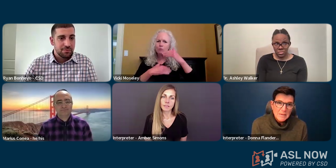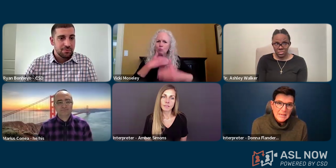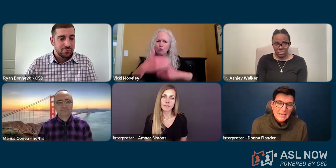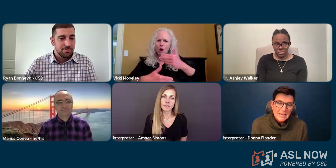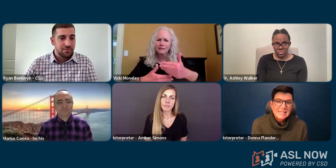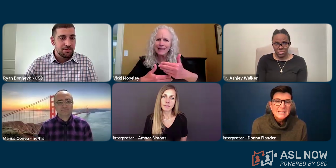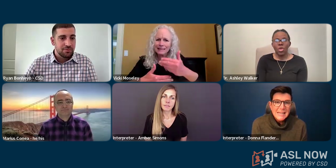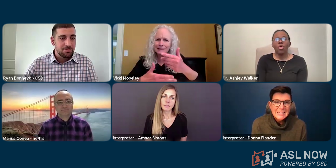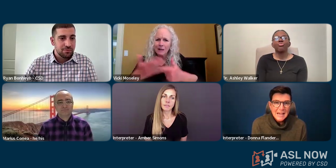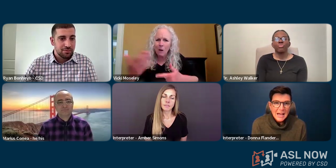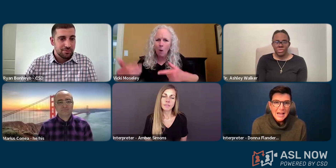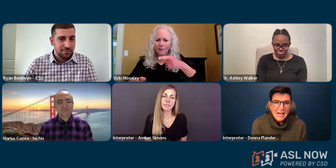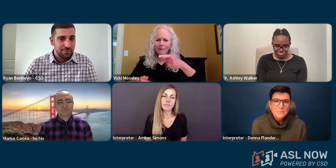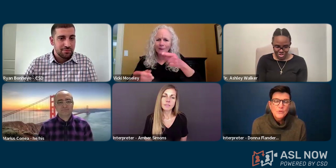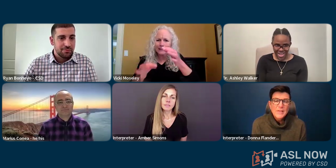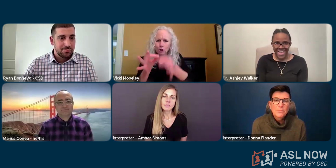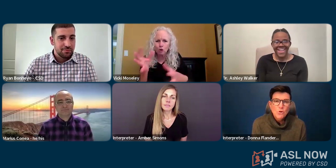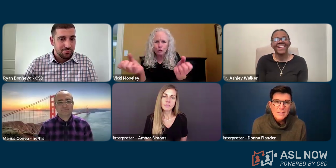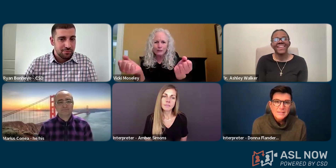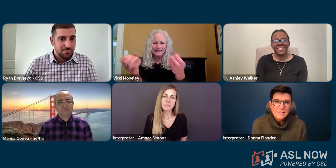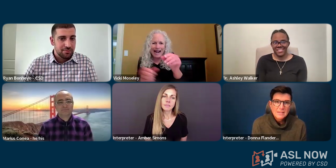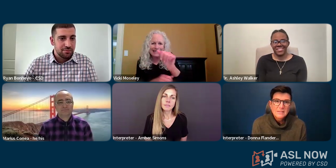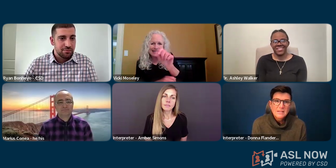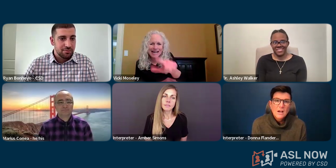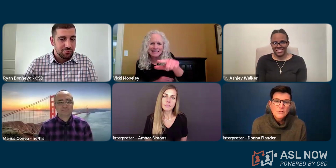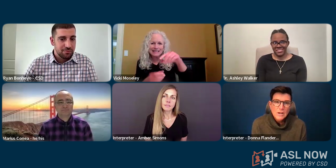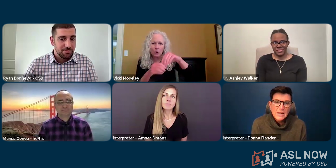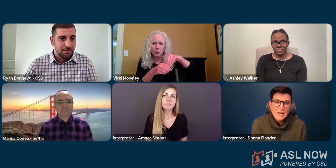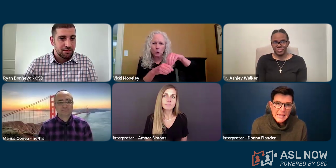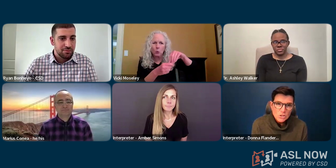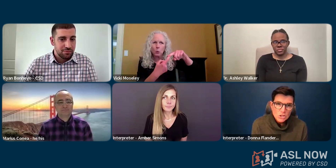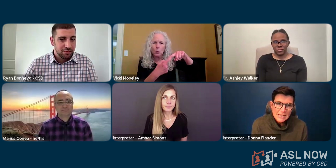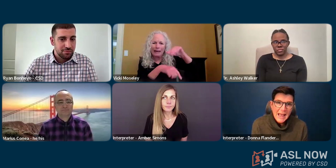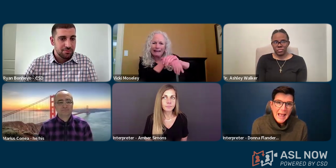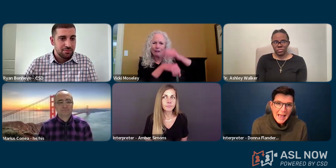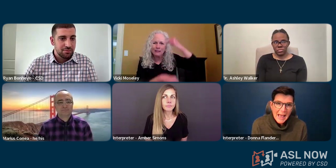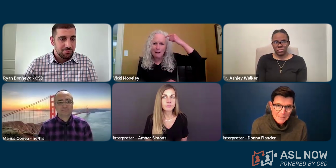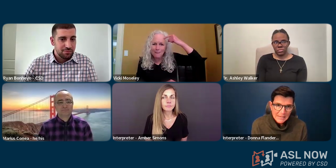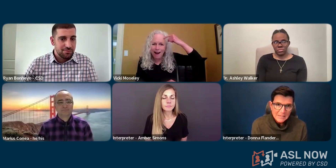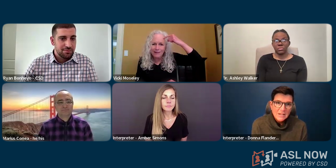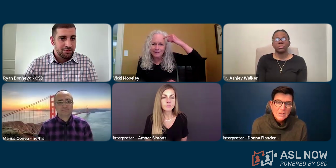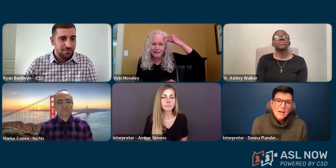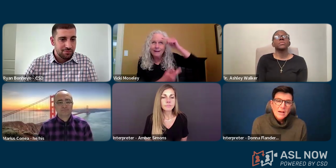To me, it does take time for that process of trans language ing to happen.